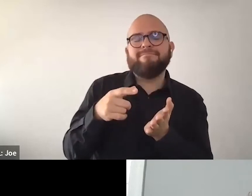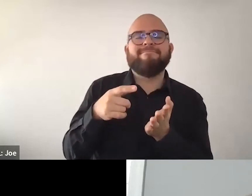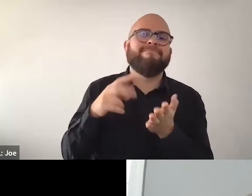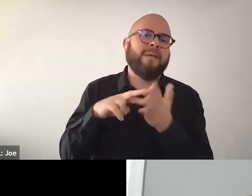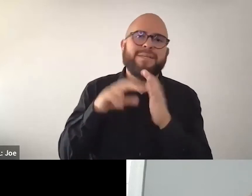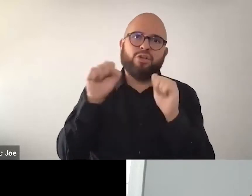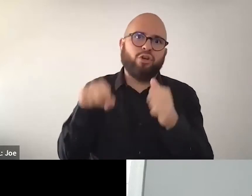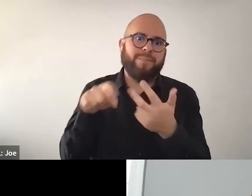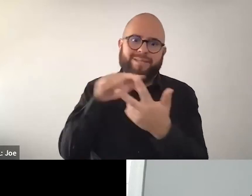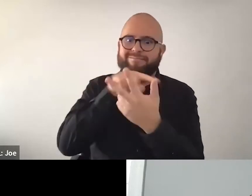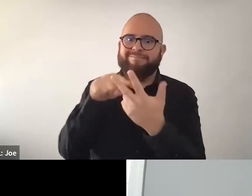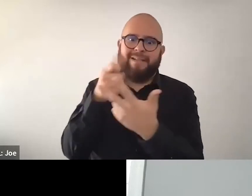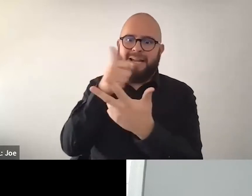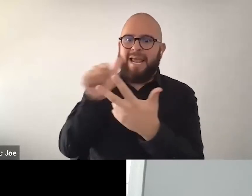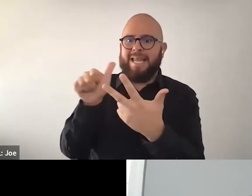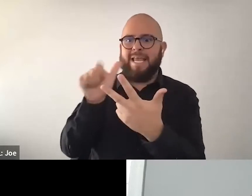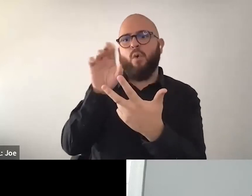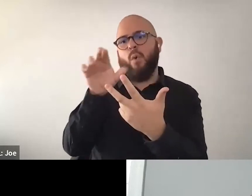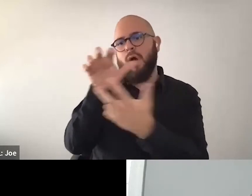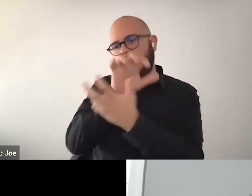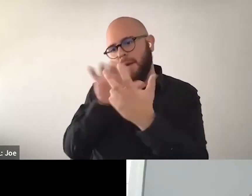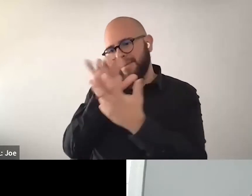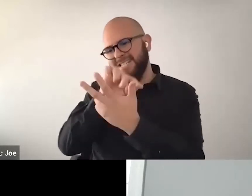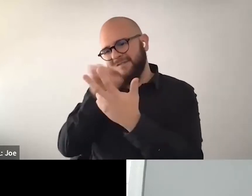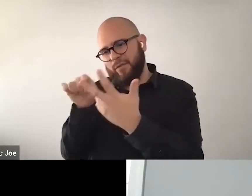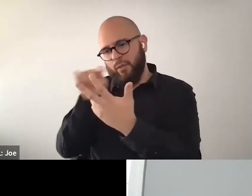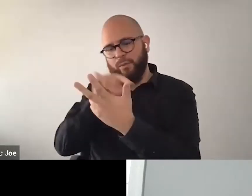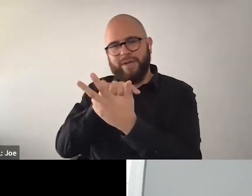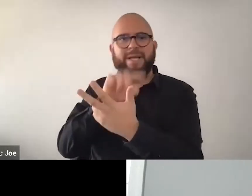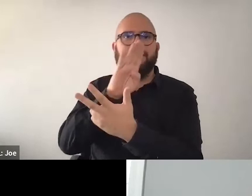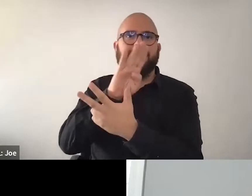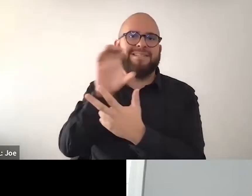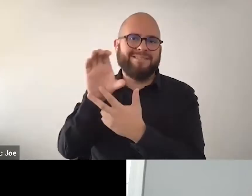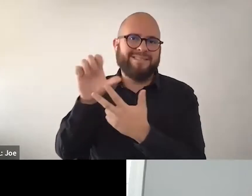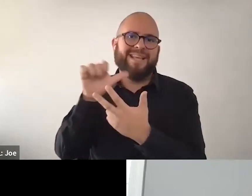of those three types of airings. Okay, got it, got it.